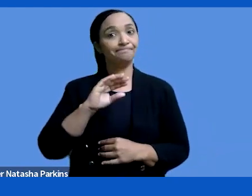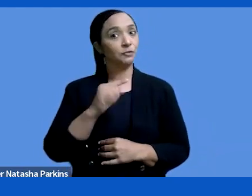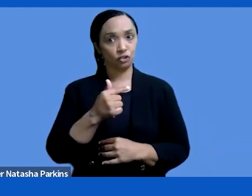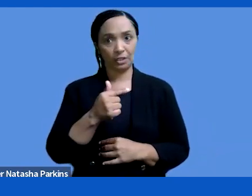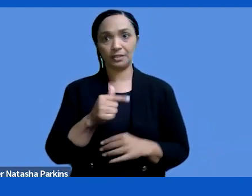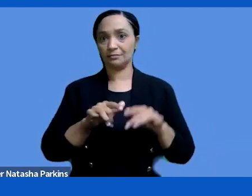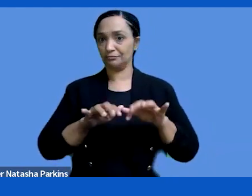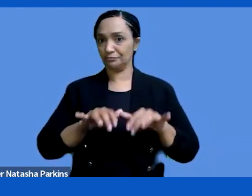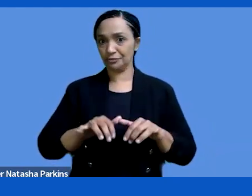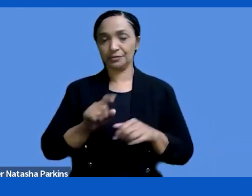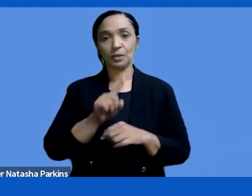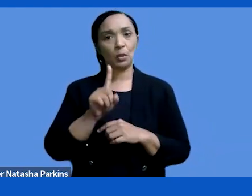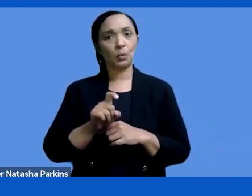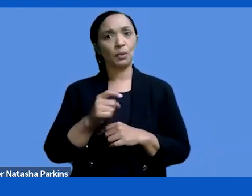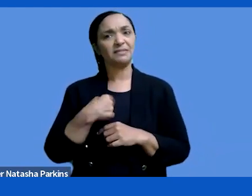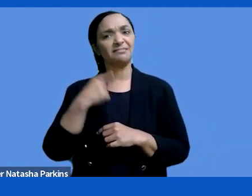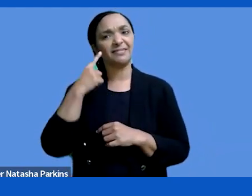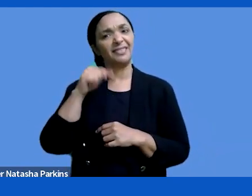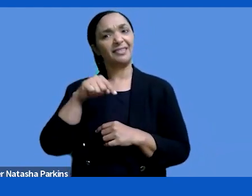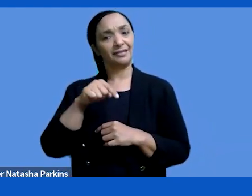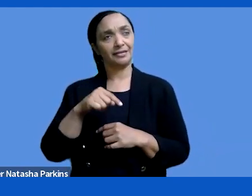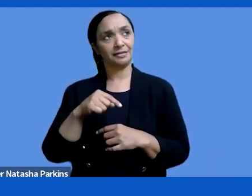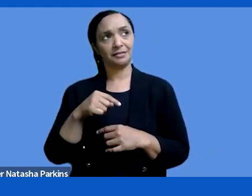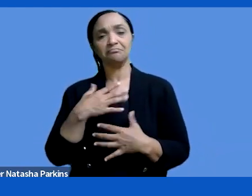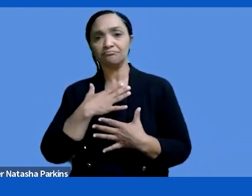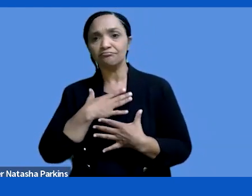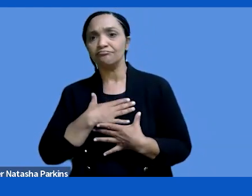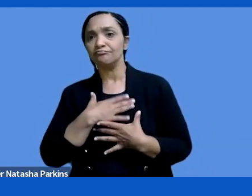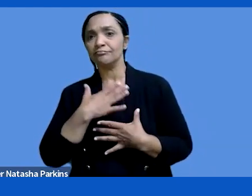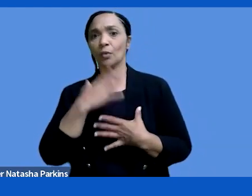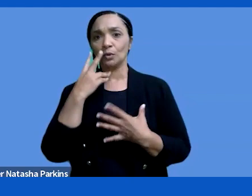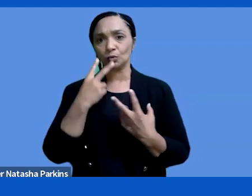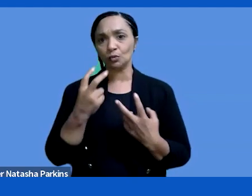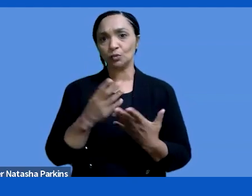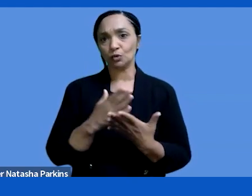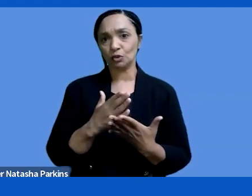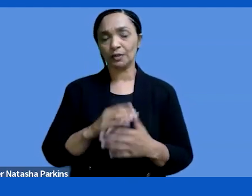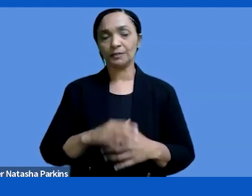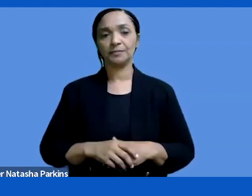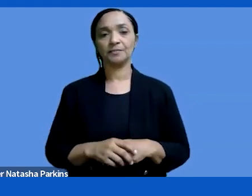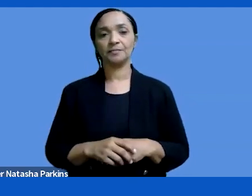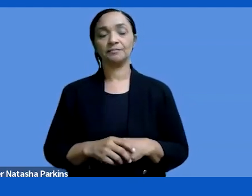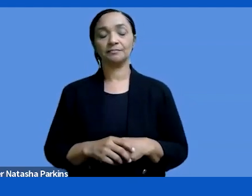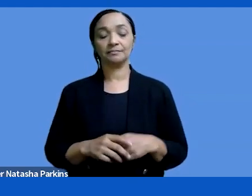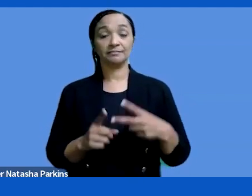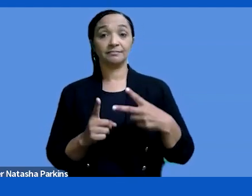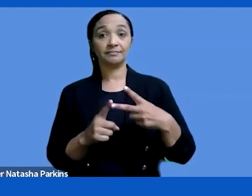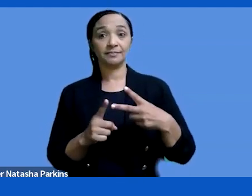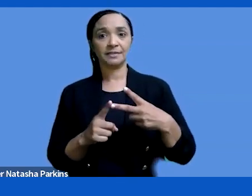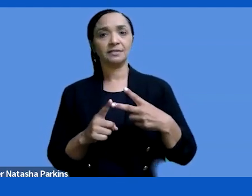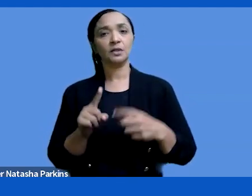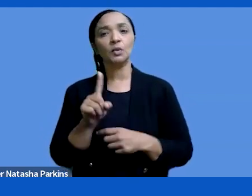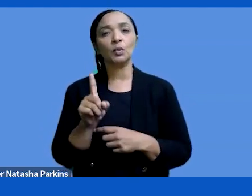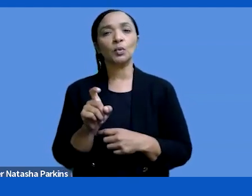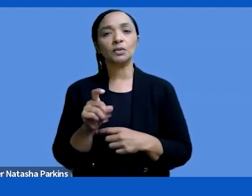it interesting to share with the audience. Another question is slightly more technical. When